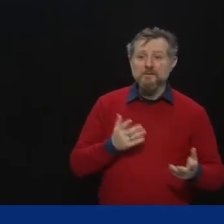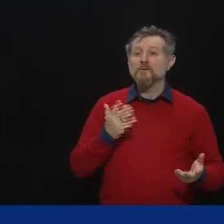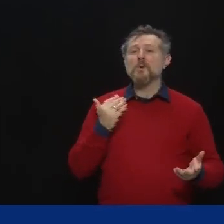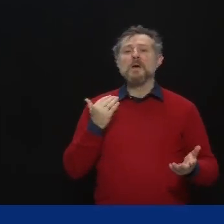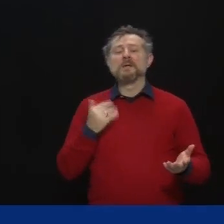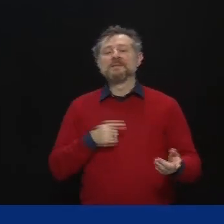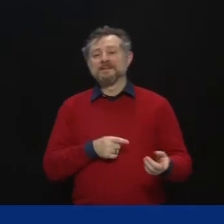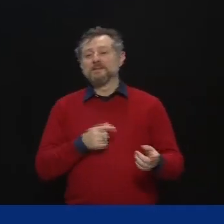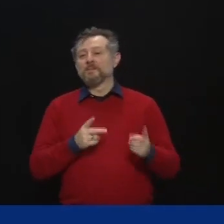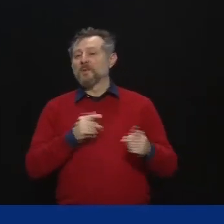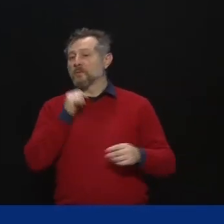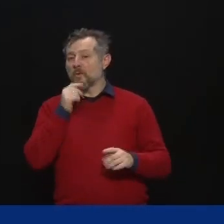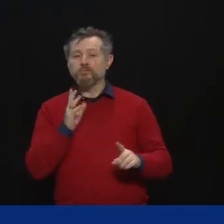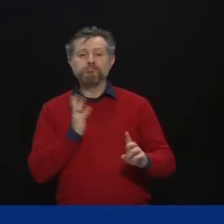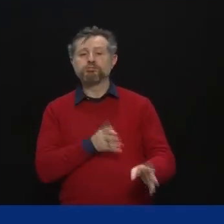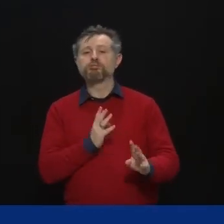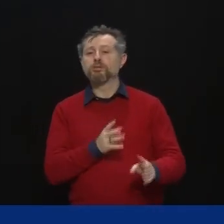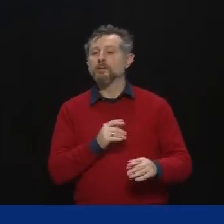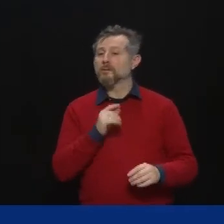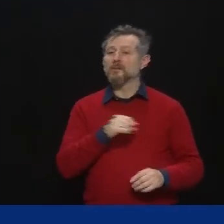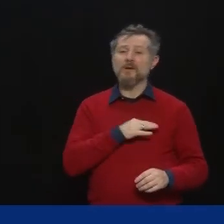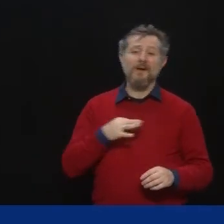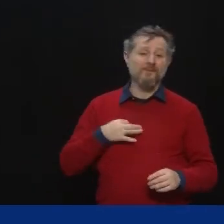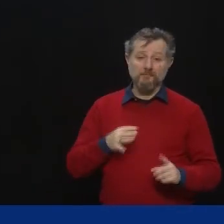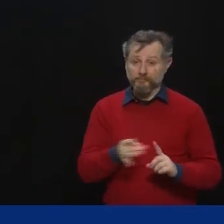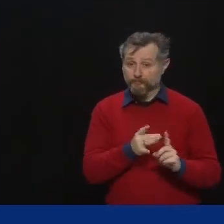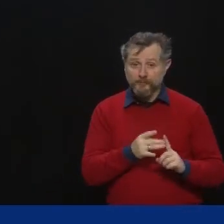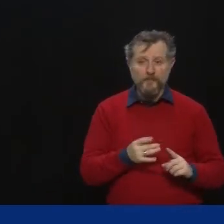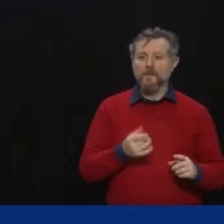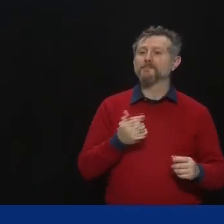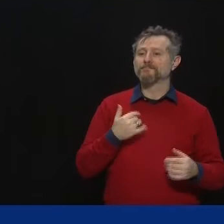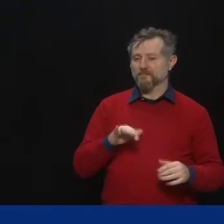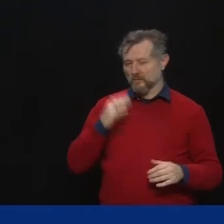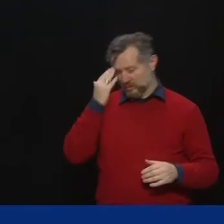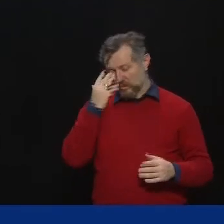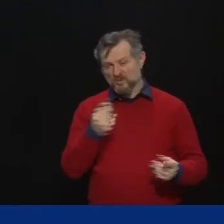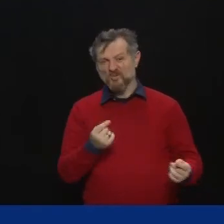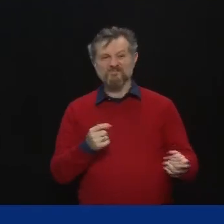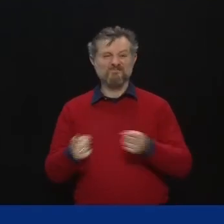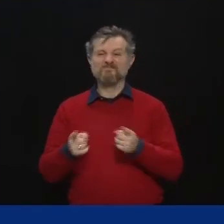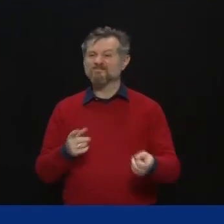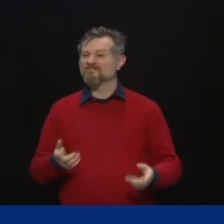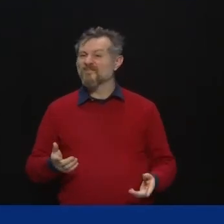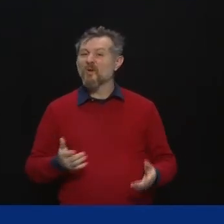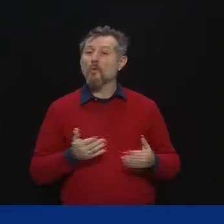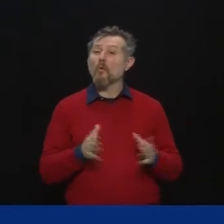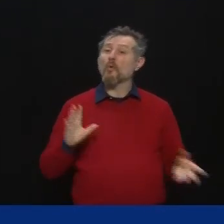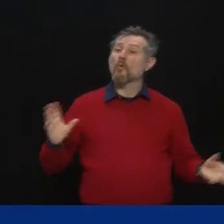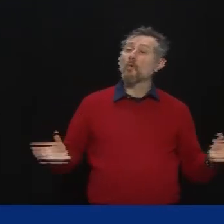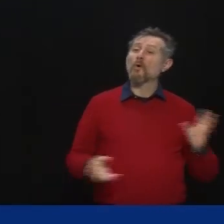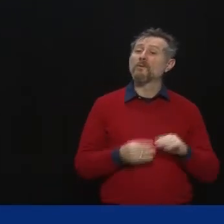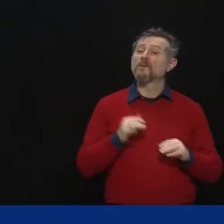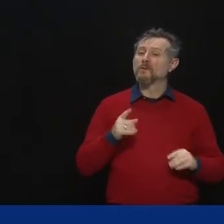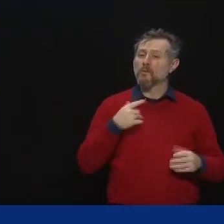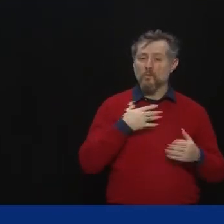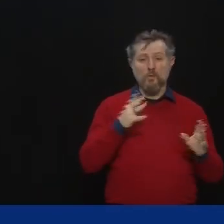IF ANYTHING BUSINESSES AND -- IF INDIVIDUAL BUSINESSES AND EVENT VENUES HAVE THEIR OWN CHALLENGES BECAUSE MEMBERS OF THEIR PATRONS OR THEIR STAFF HAVE TESTED